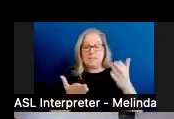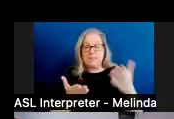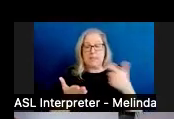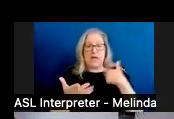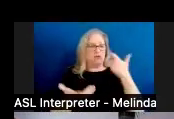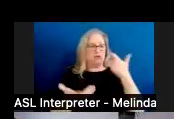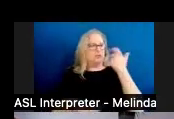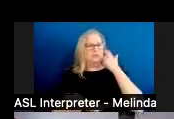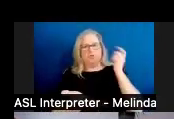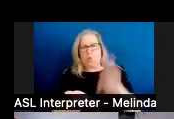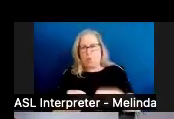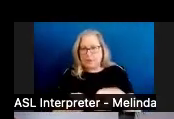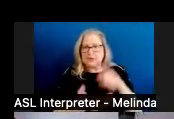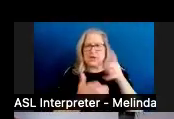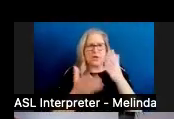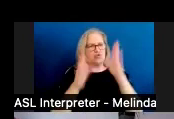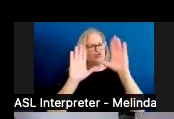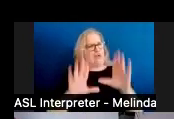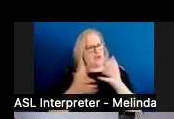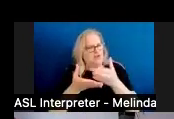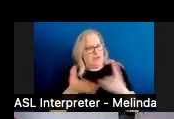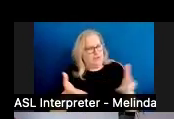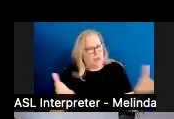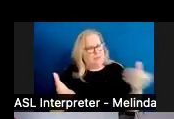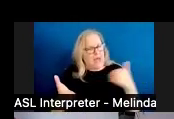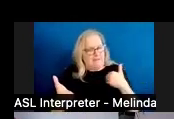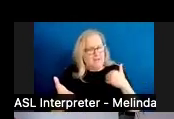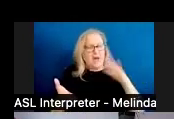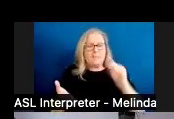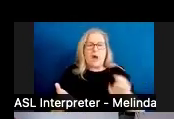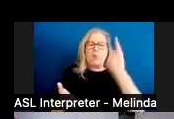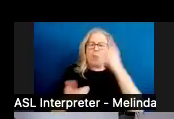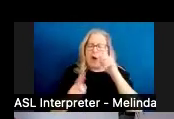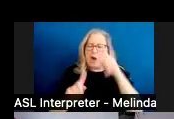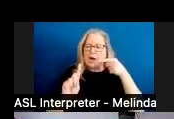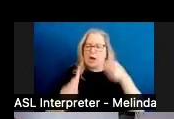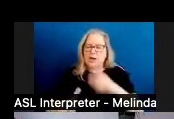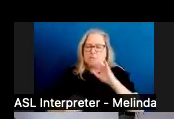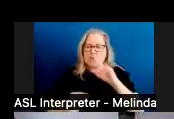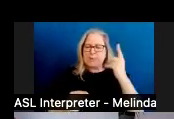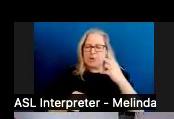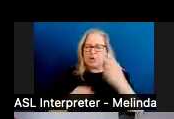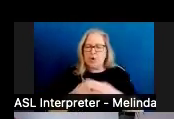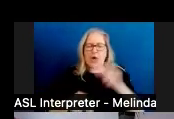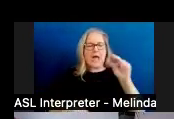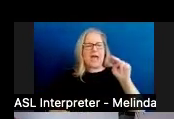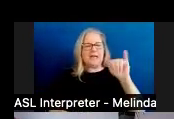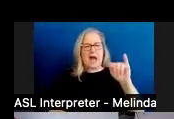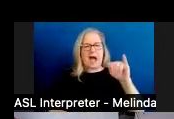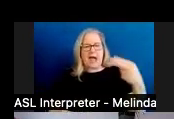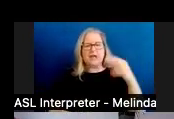there's a lot of great resources that are out there, but one in particular was actually something called NIH Matchmaker, which is a great tool for someone